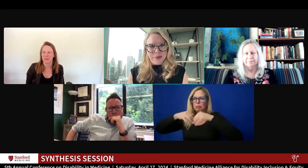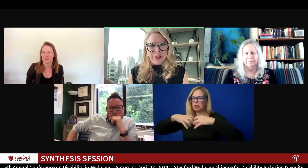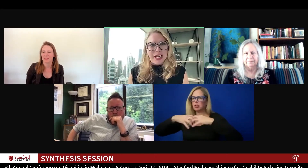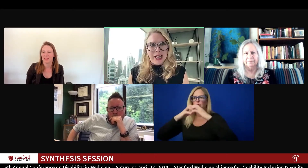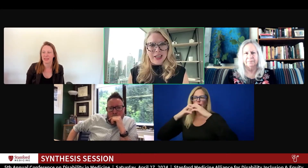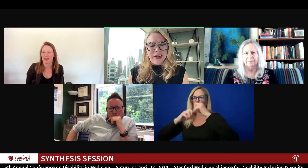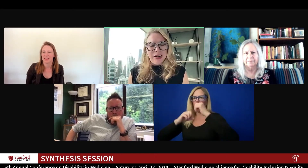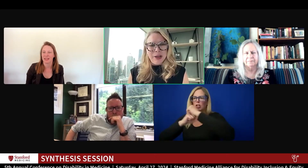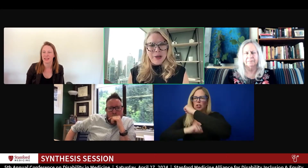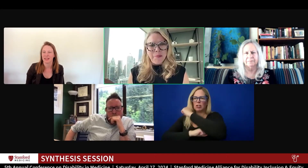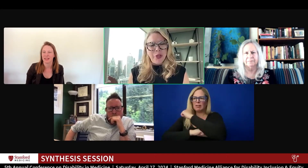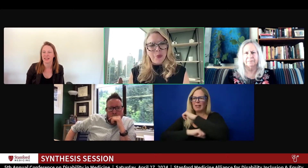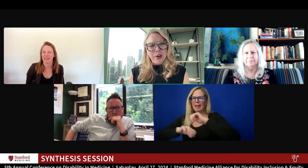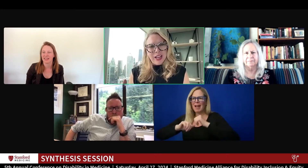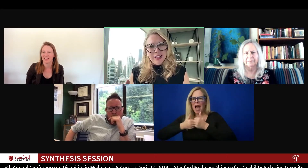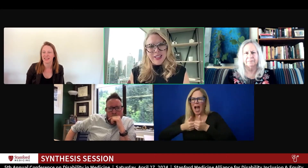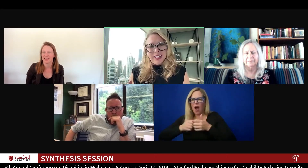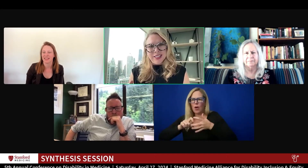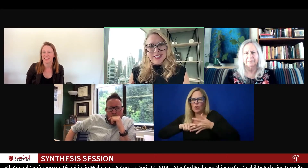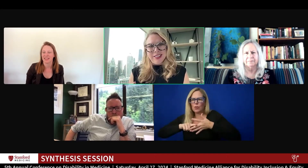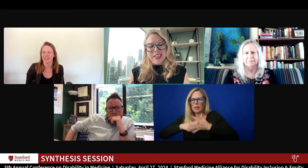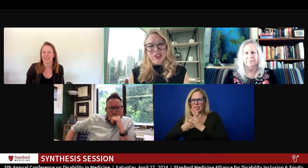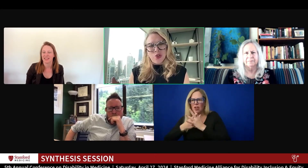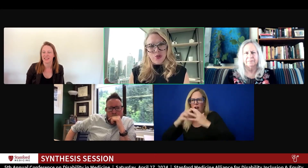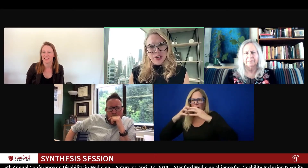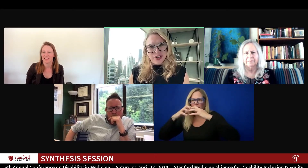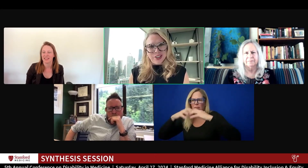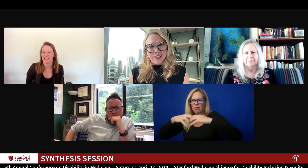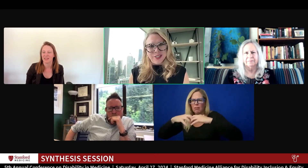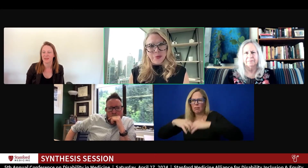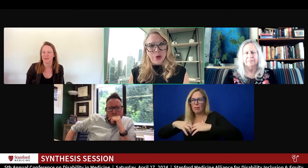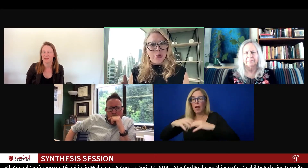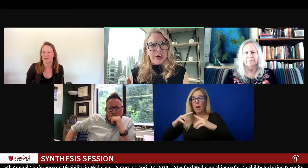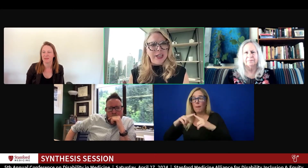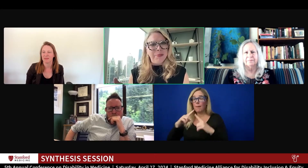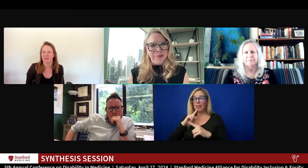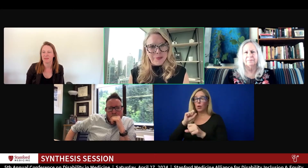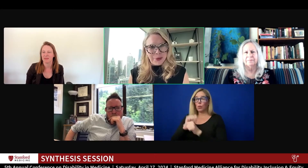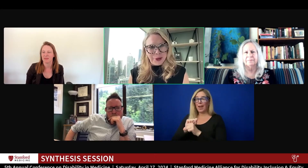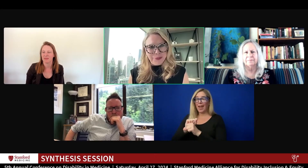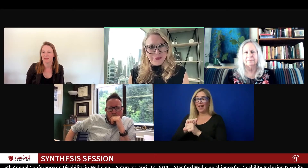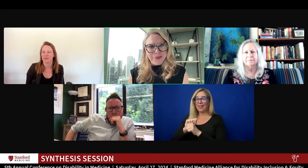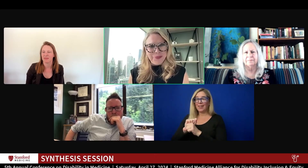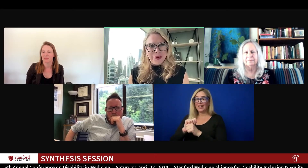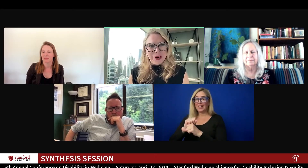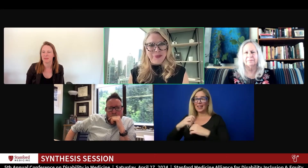even begin? But the reality is that these structures were created by people, right?